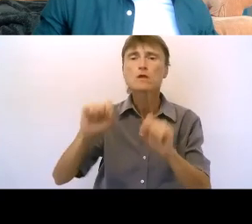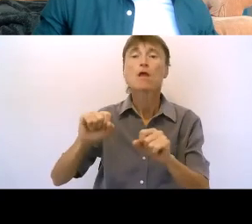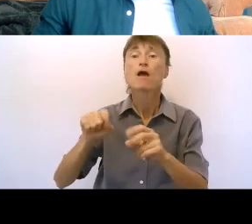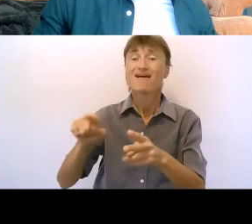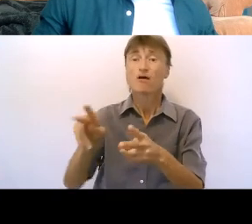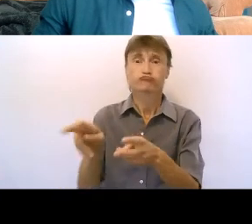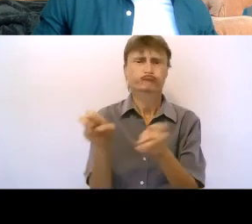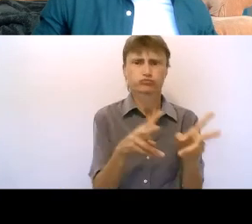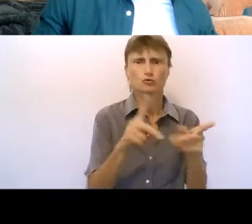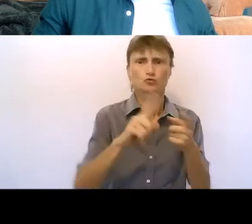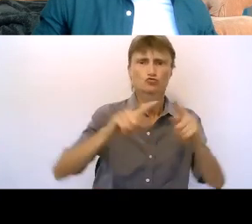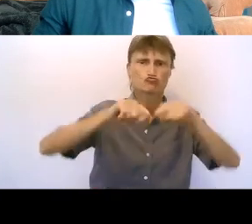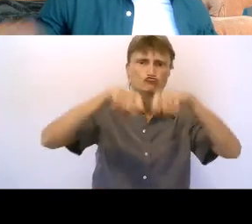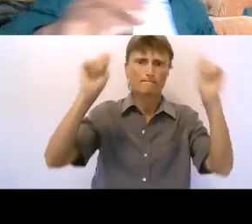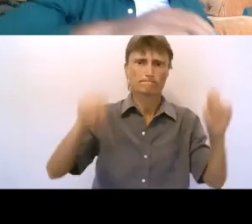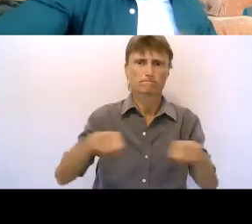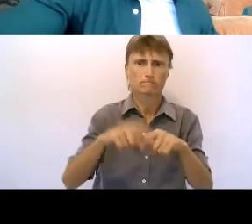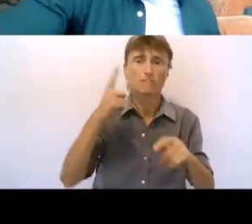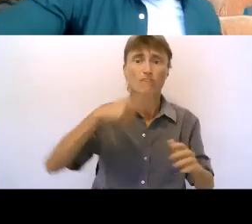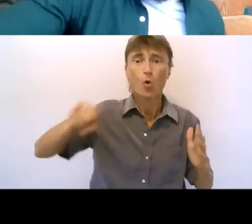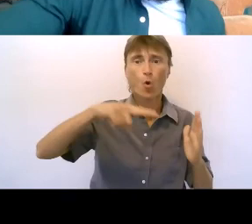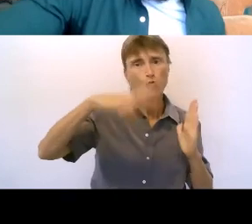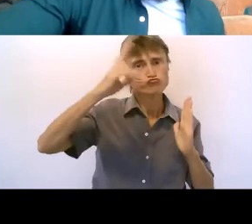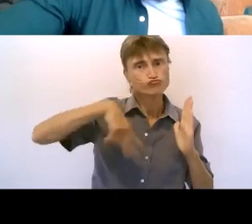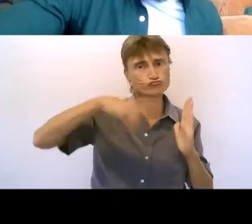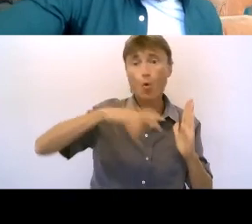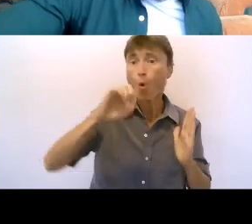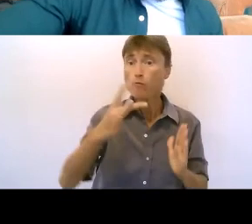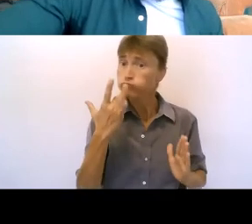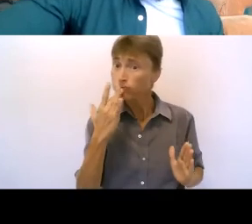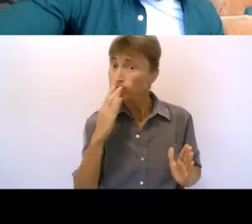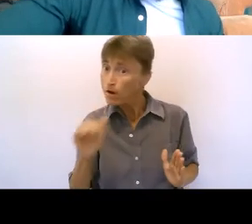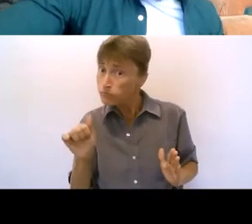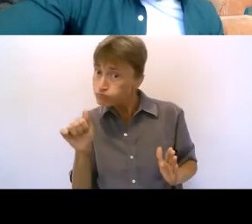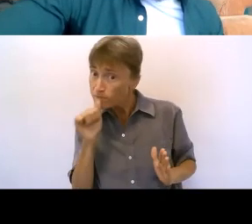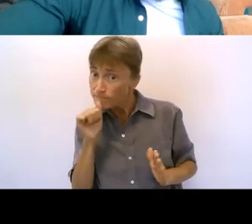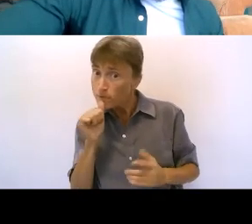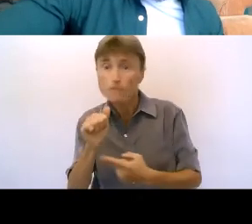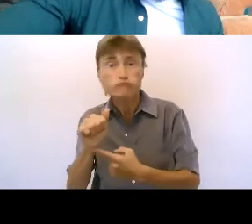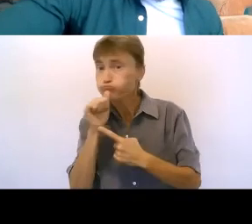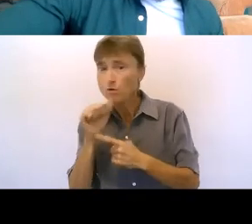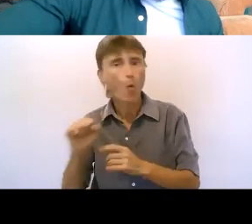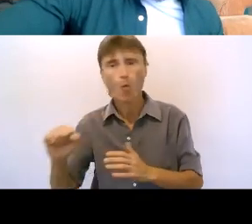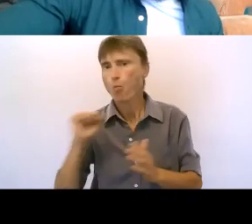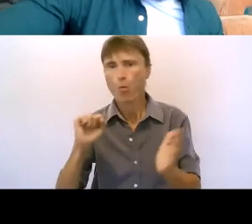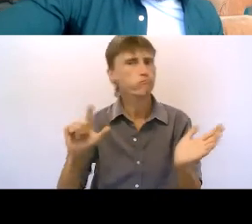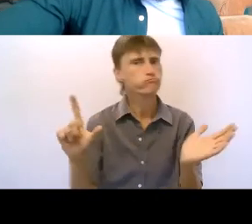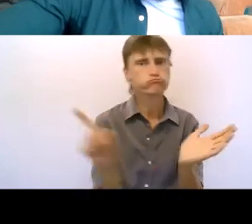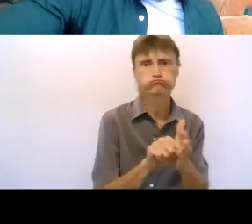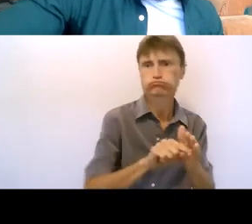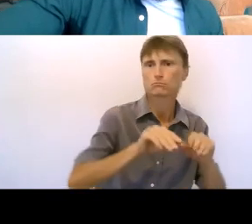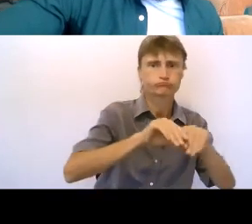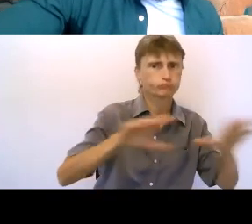won't, so that, again, you can come back to this proceeding as a resource for you in the